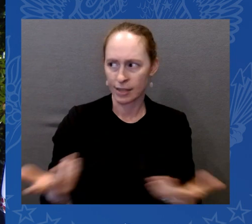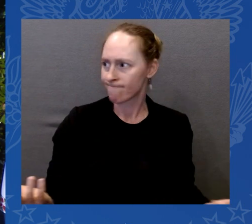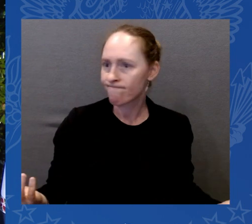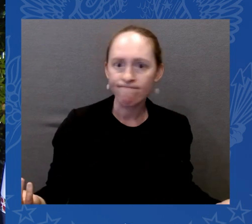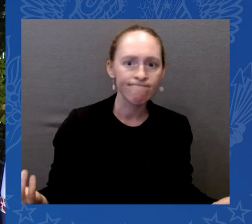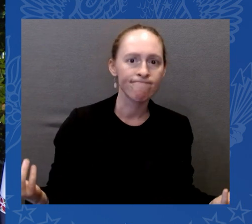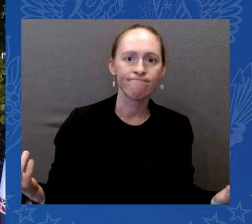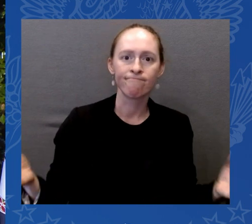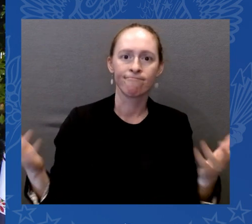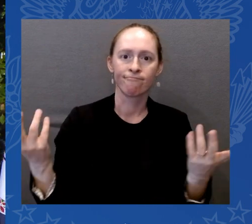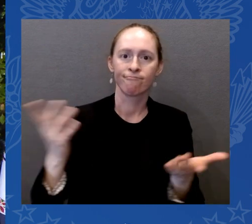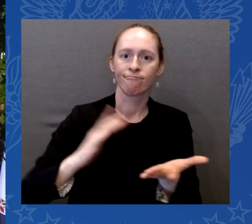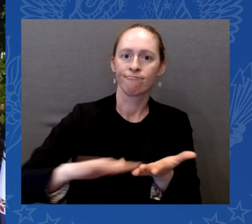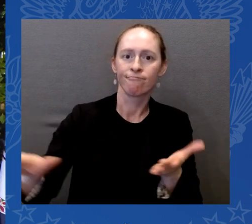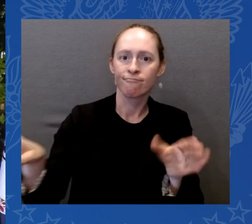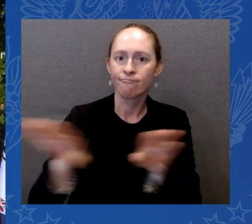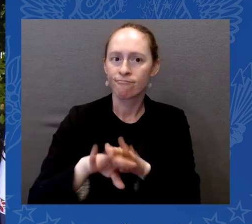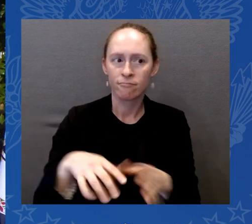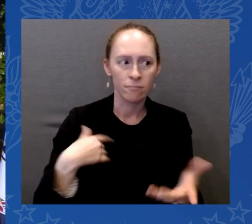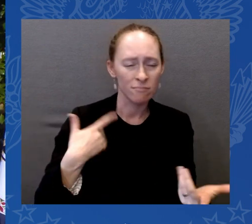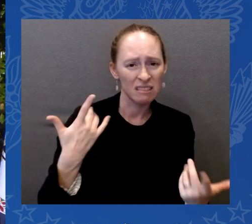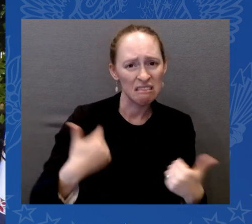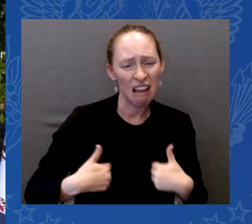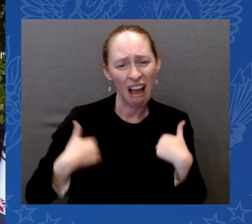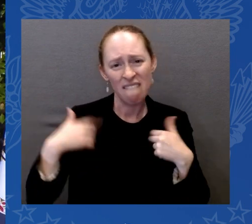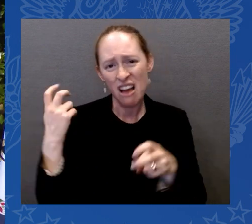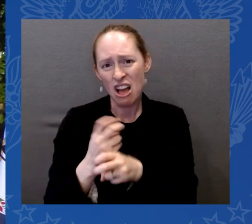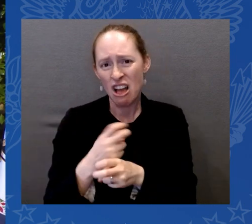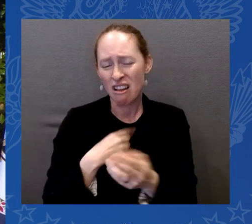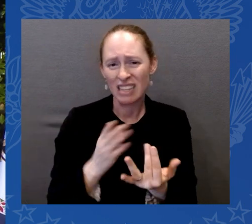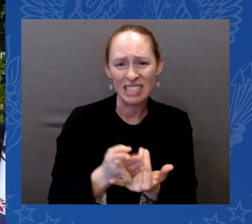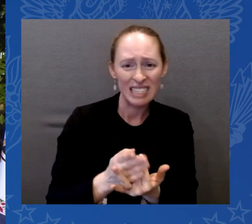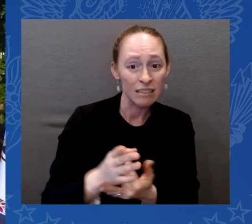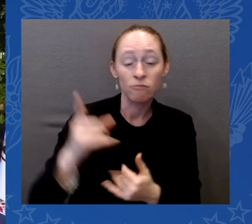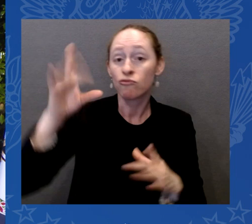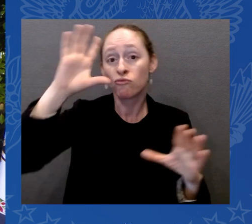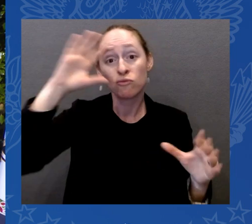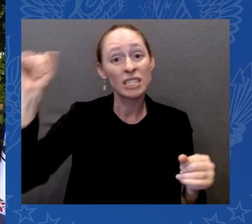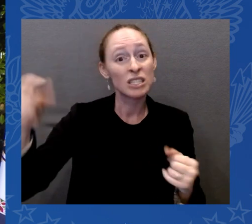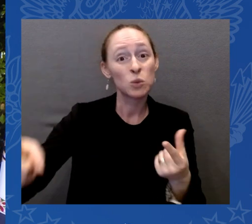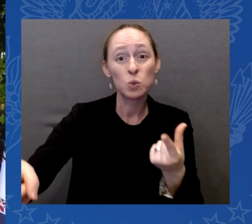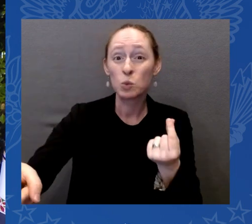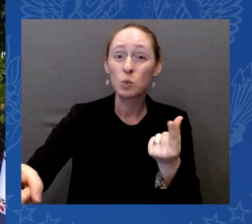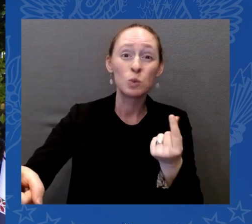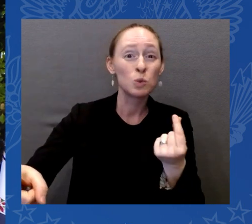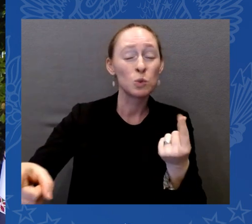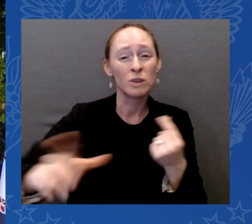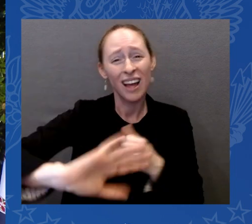not only did the president give me encouragement. He also let me know that he understood how valuable our work is in the country.